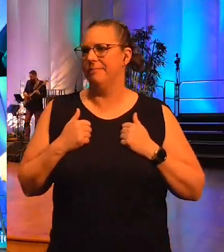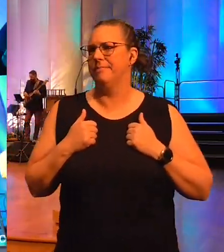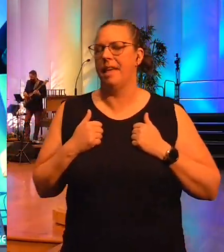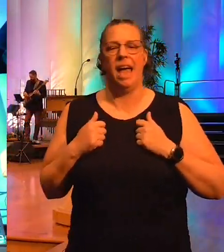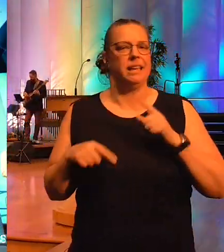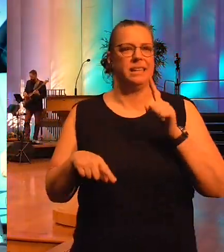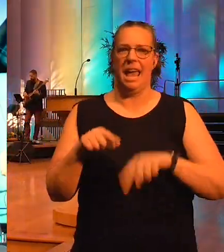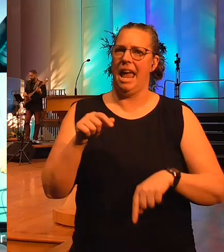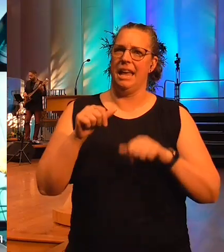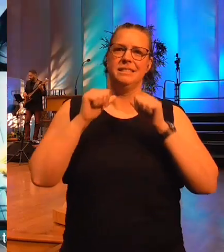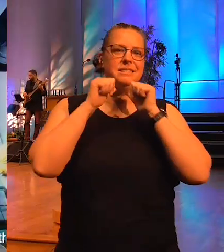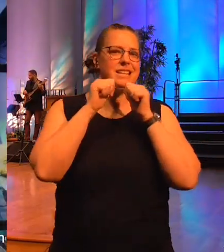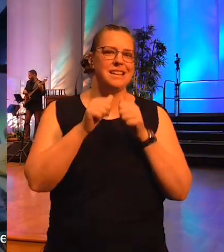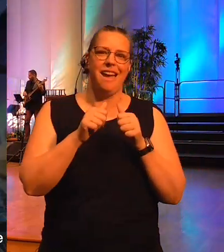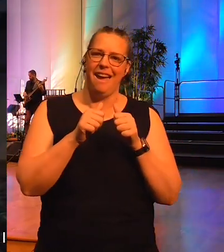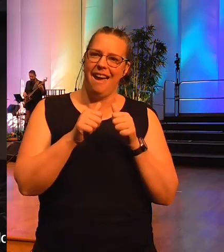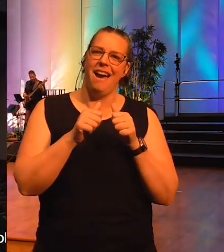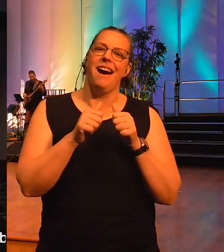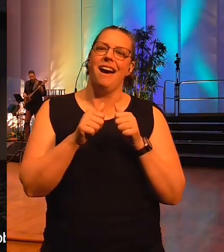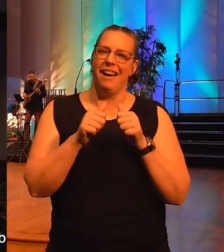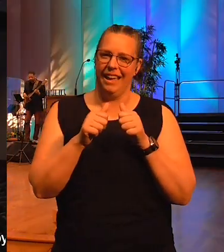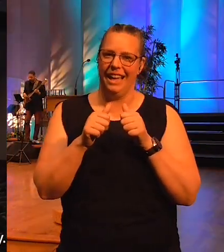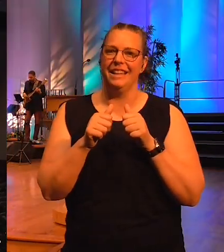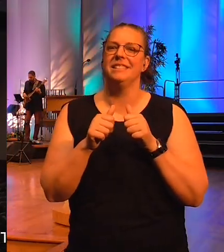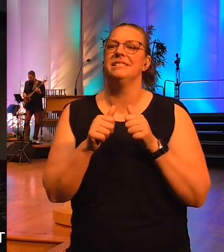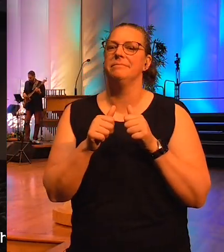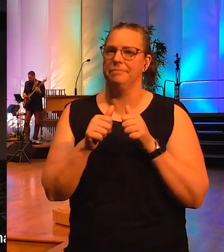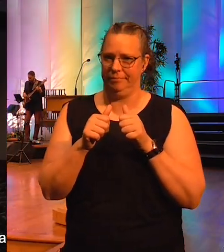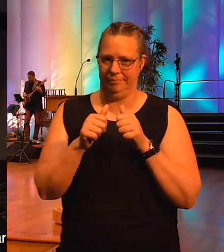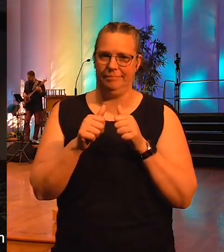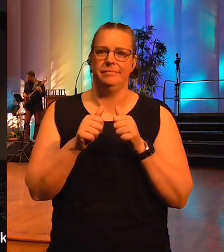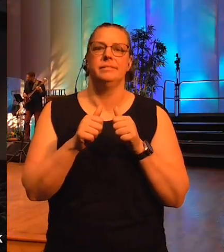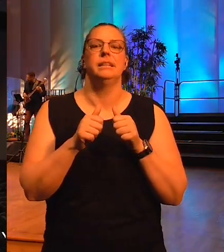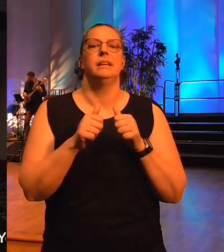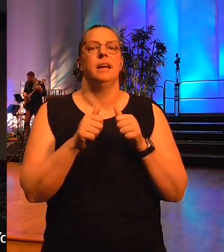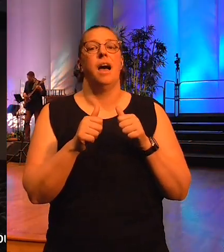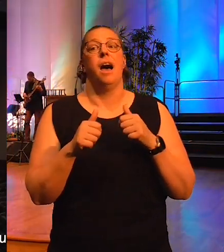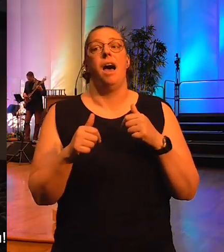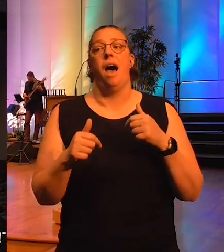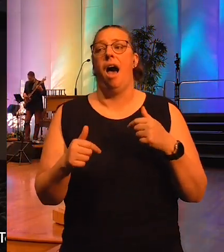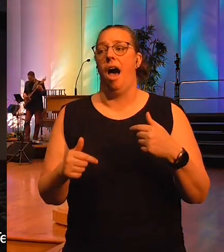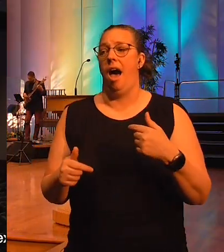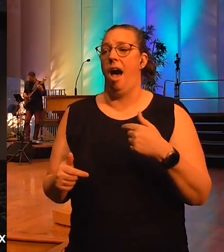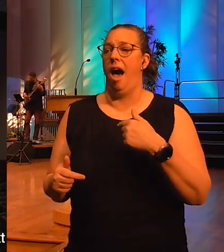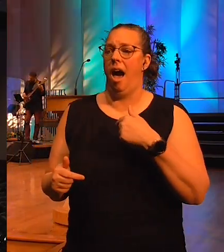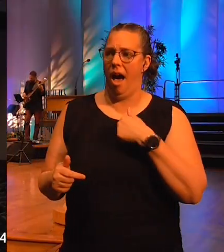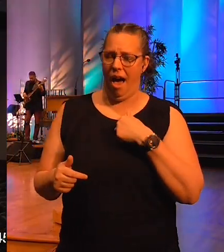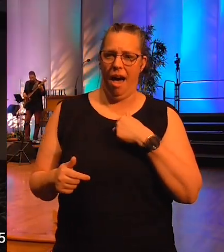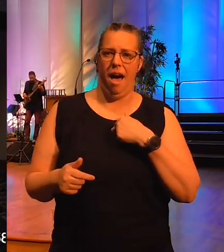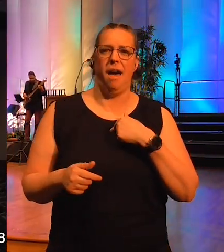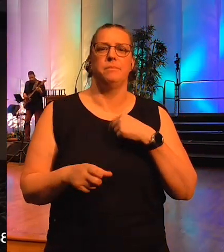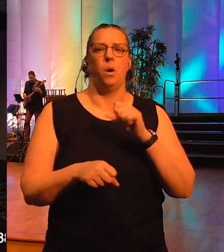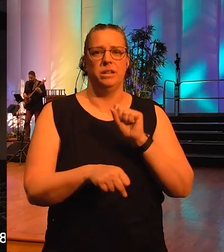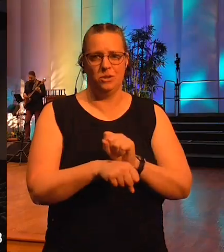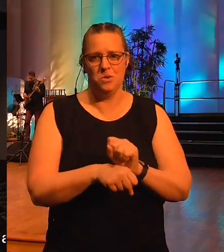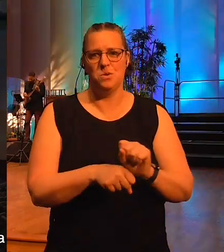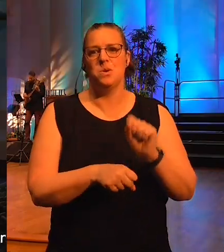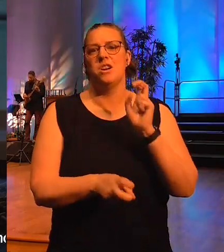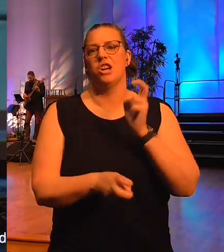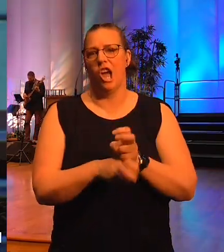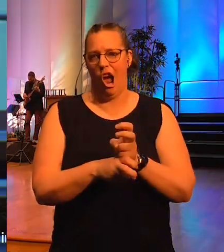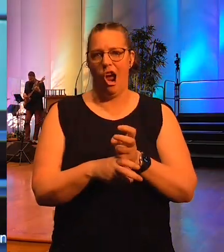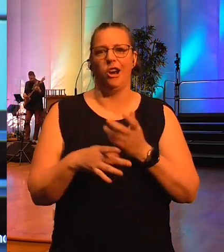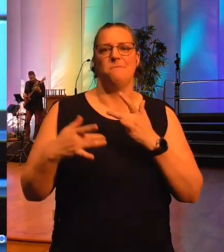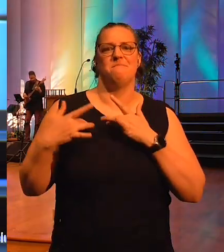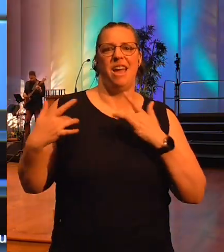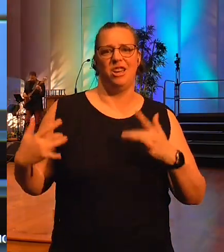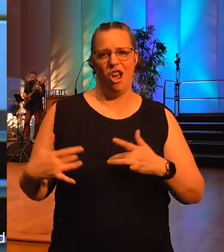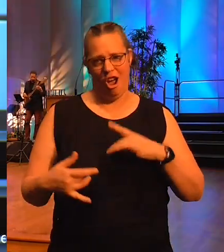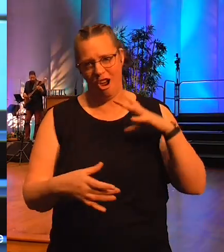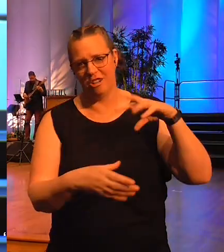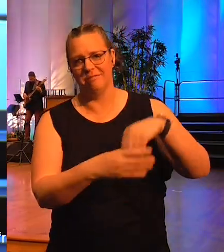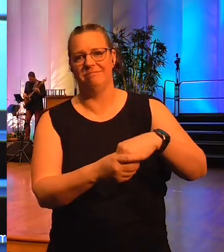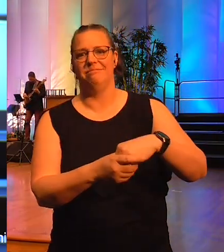deny it Oh I thought of cut out but my heart won't fight but if there's nothing sh making